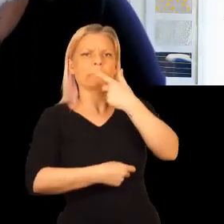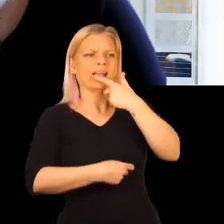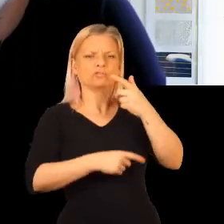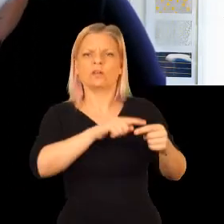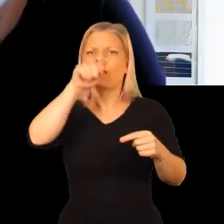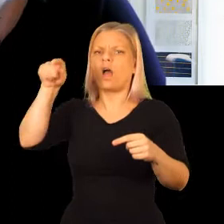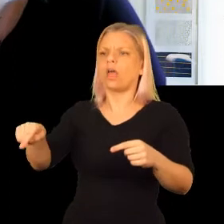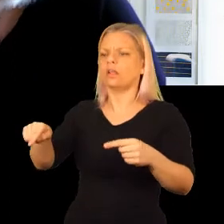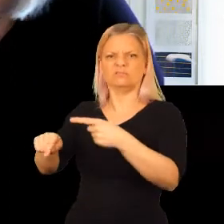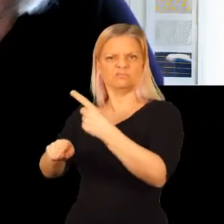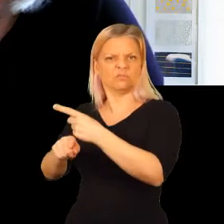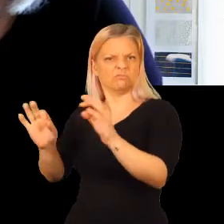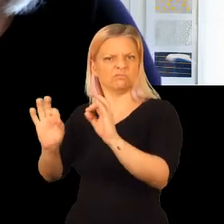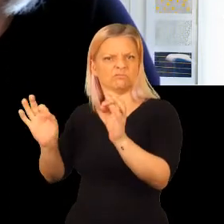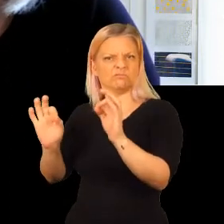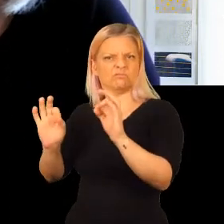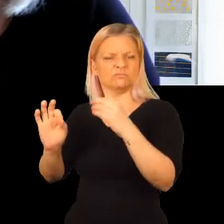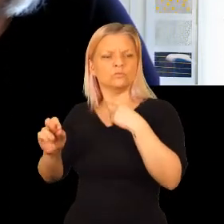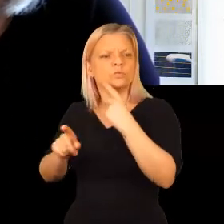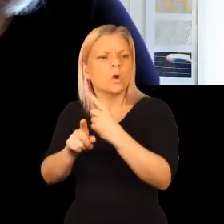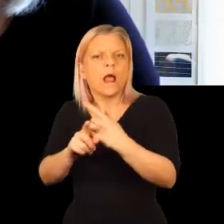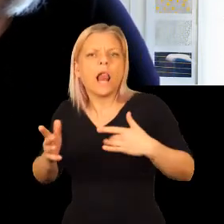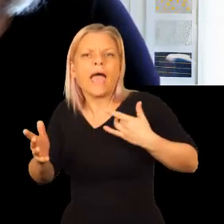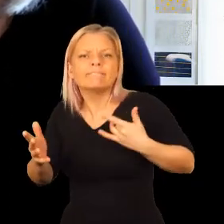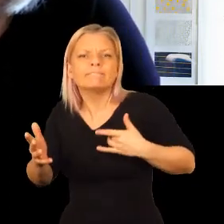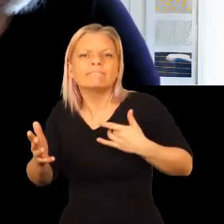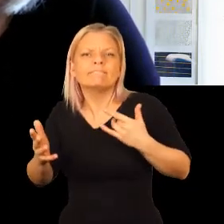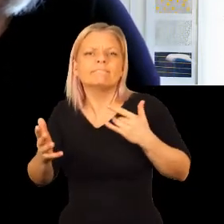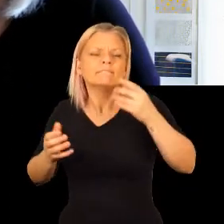but then when i was in this other space we didn't talk about that we just talked about our lives and